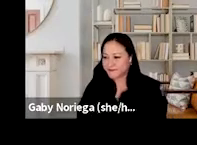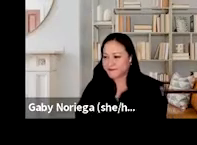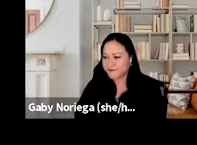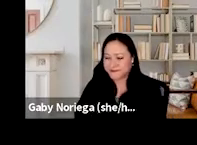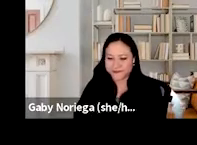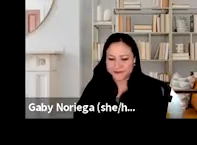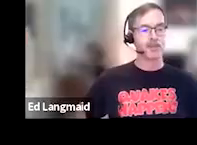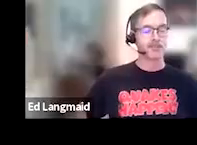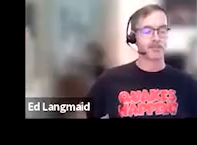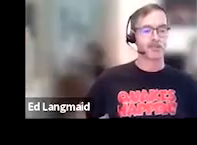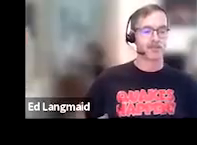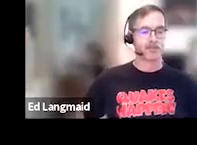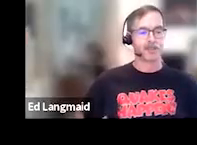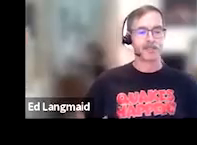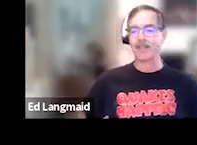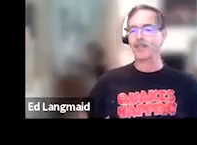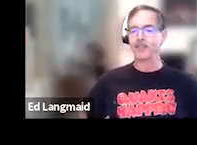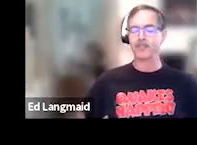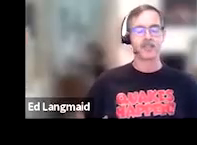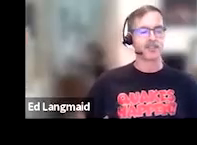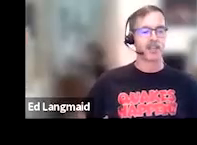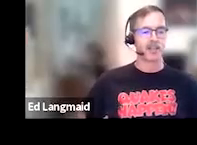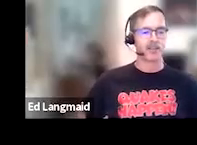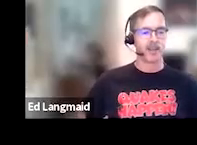Ed Langmaid: i'm here can you hear me. Gaby Noriega (she/hers), SCEC: Yes, we can hear you and we can see you.